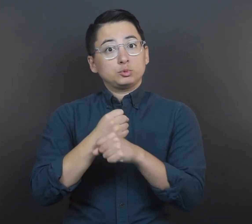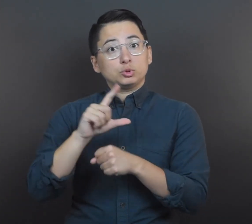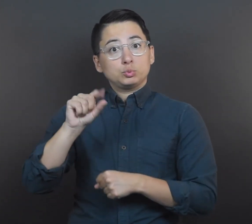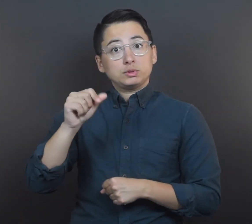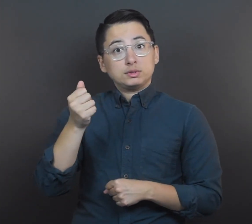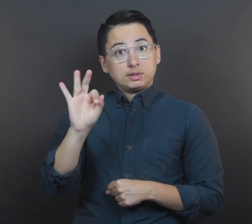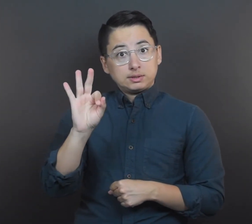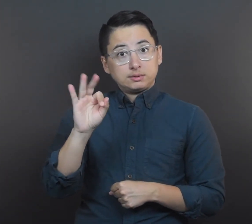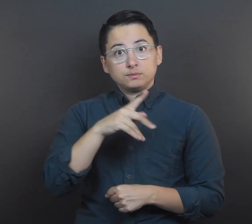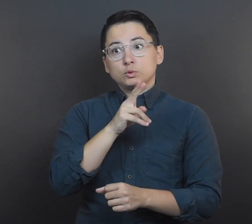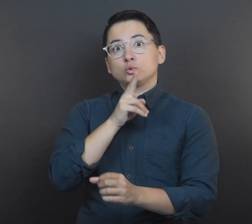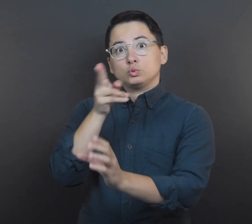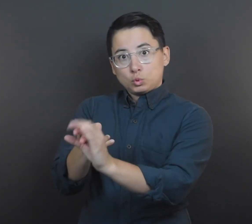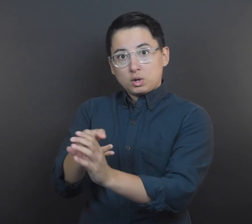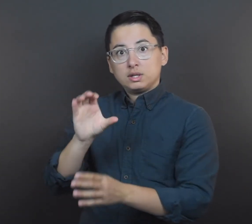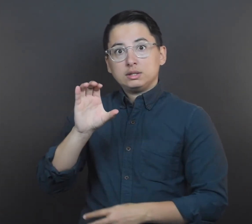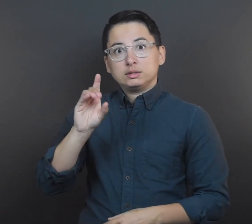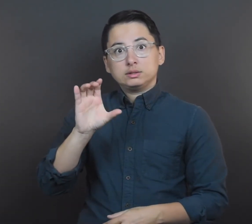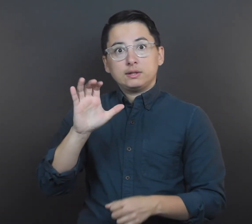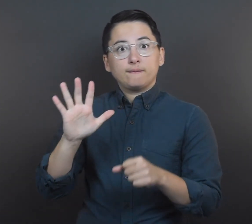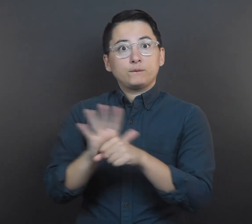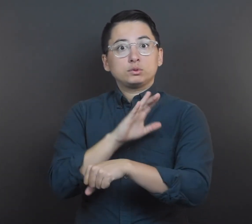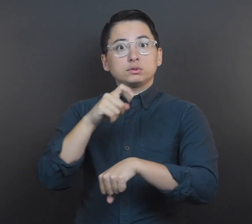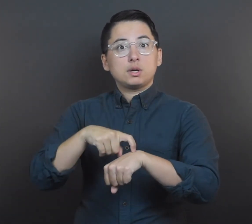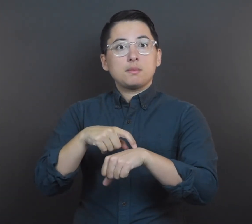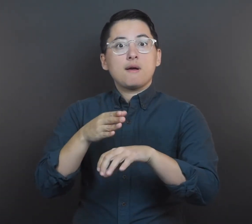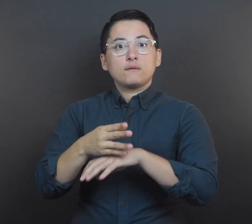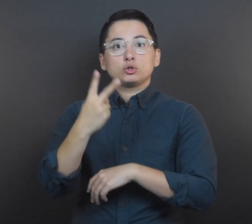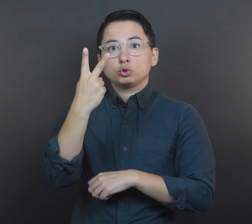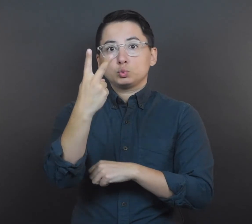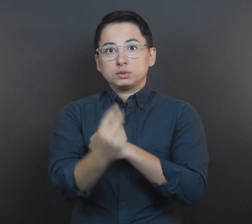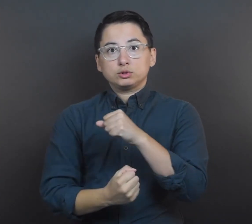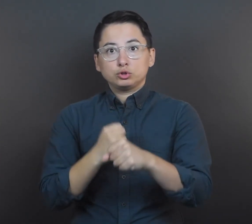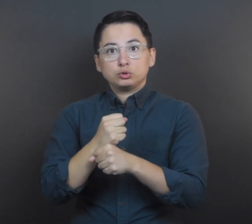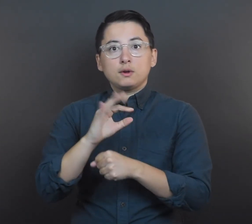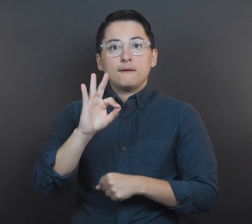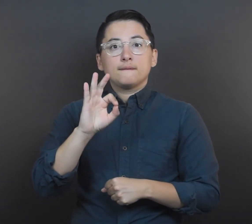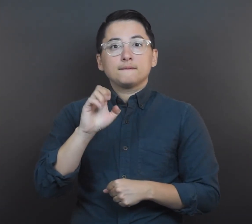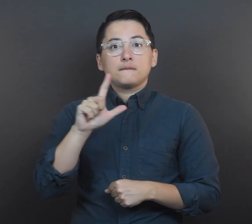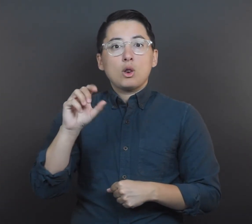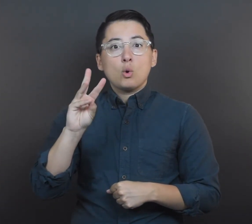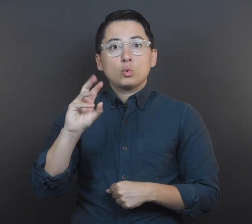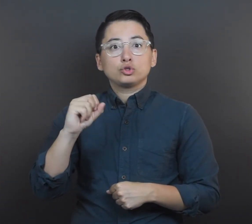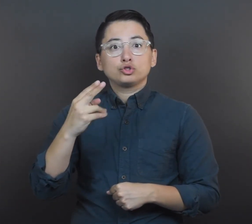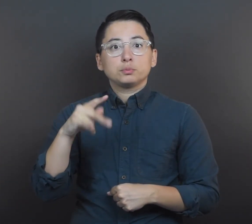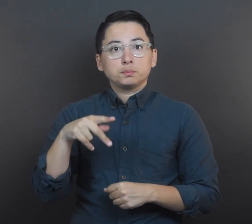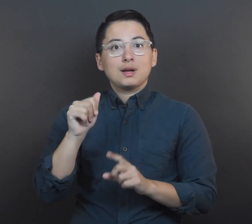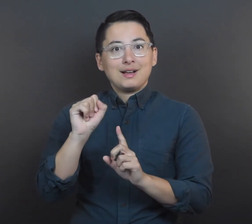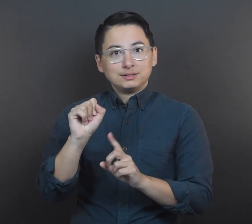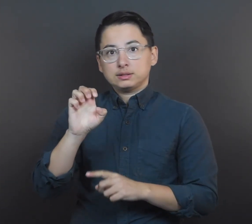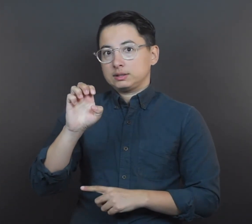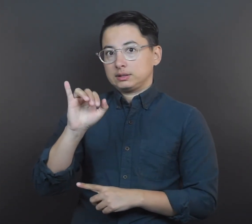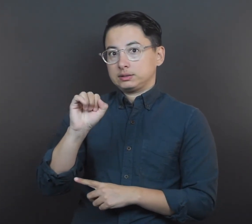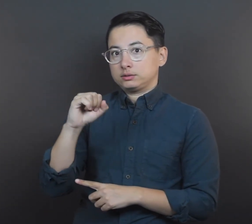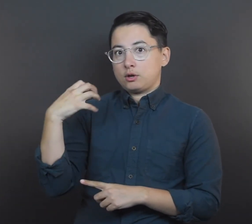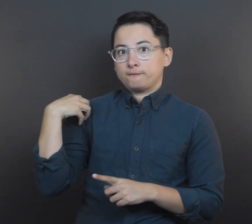She joined CDC full-time in 2019 after a two-year fellowship as an EIS officer,